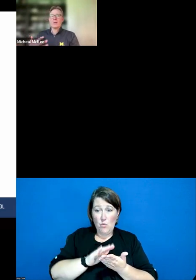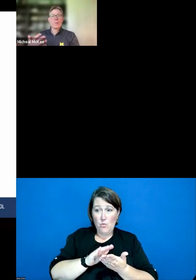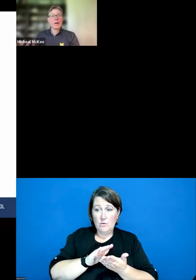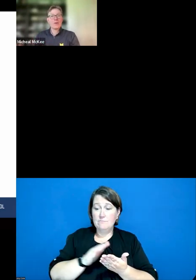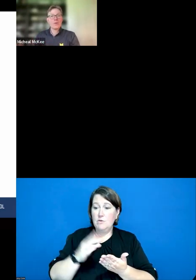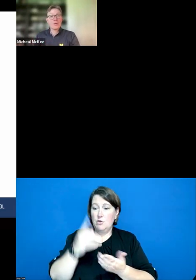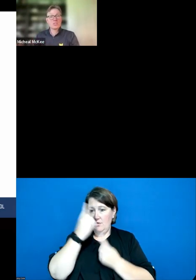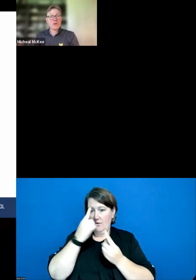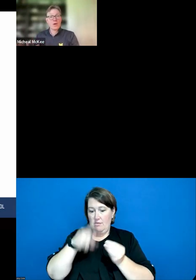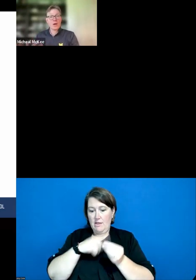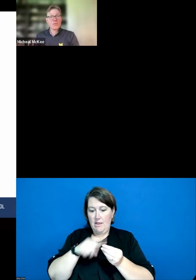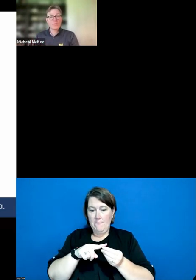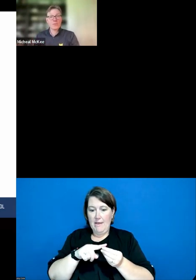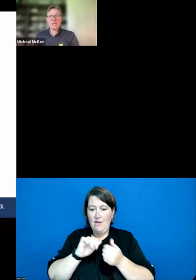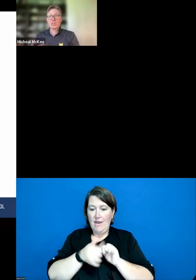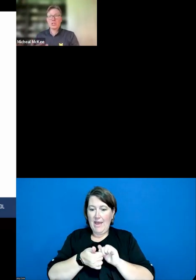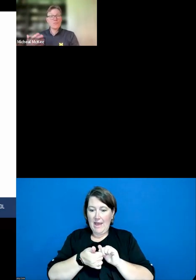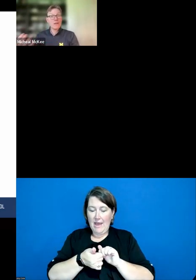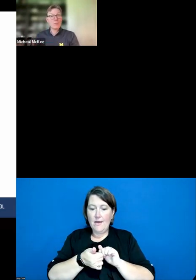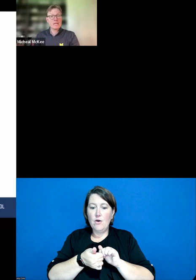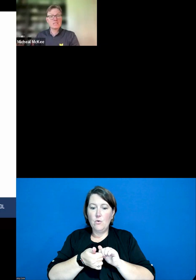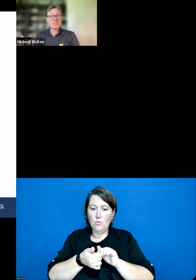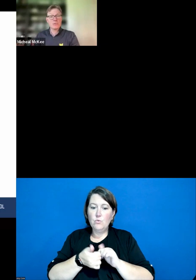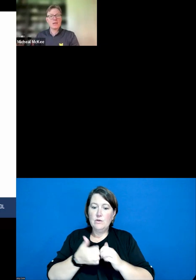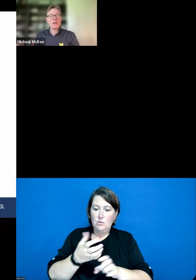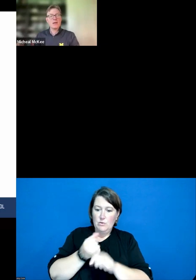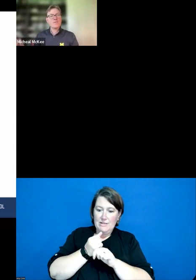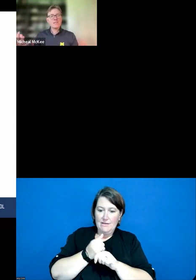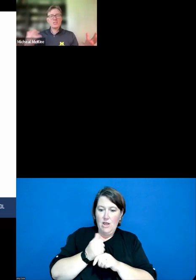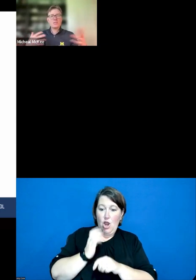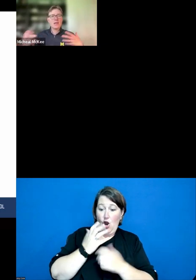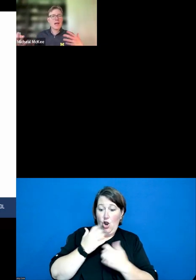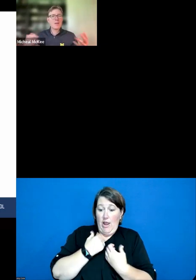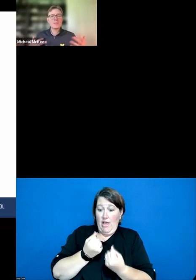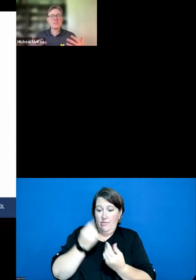acquire much of our health information, our family history, that just happens